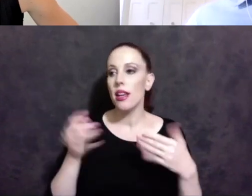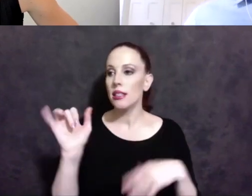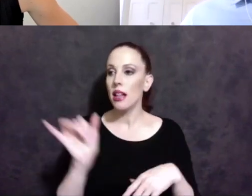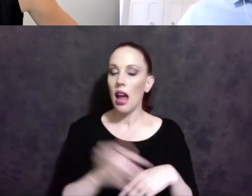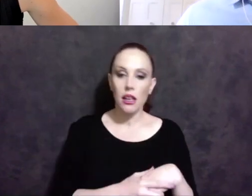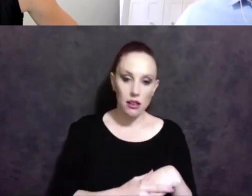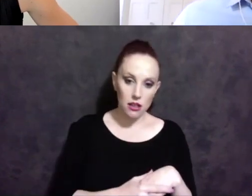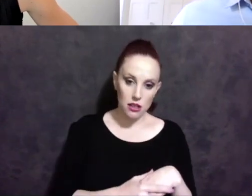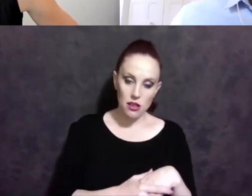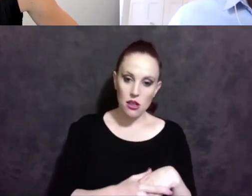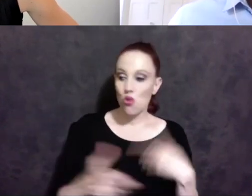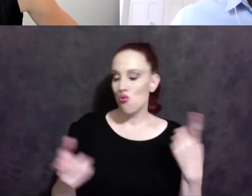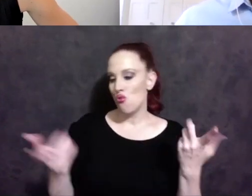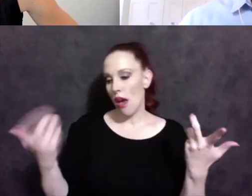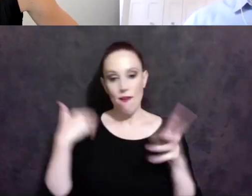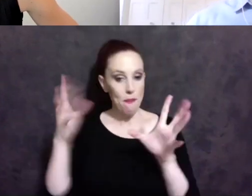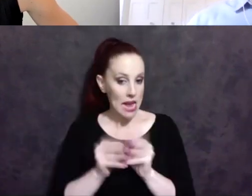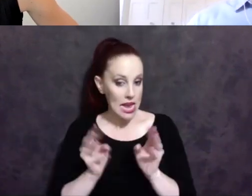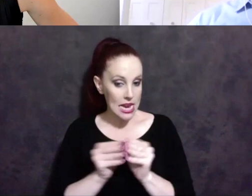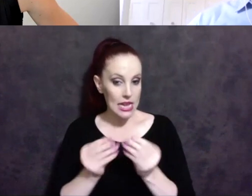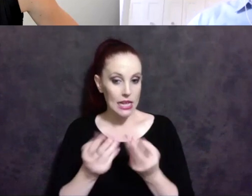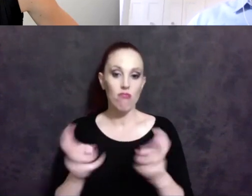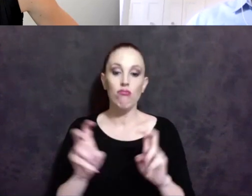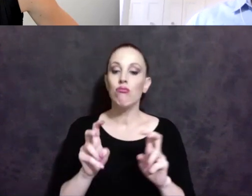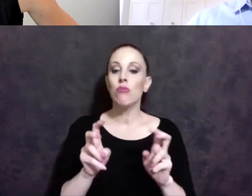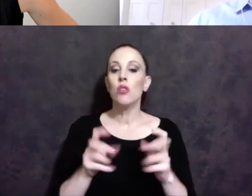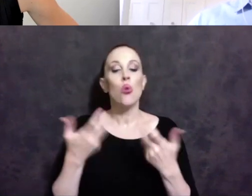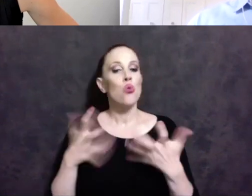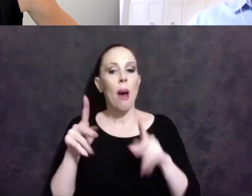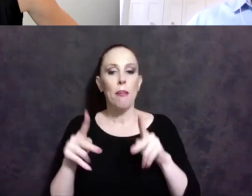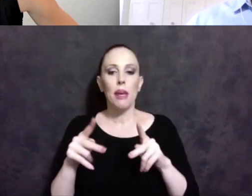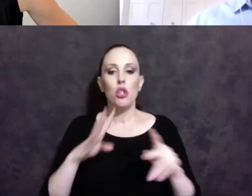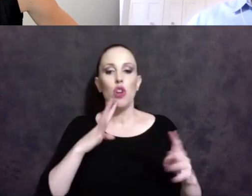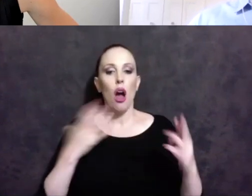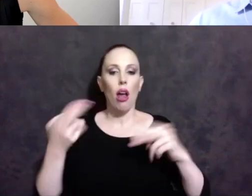you have a meeting and to avoid people talking over each other you setup a rule that we have